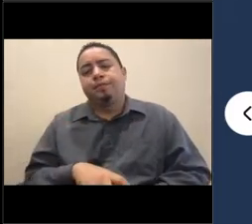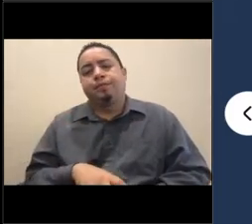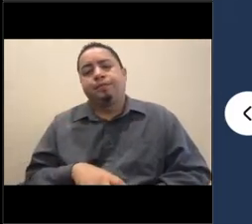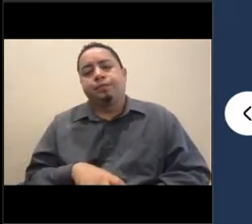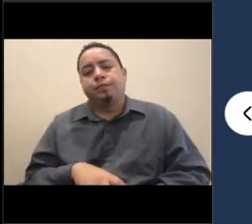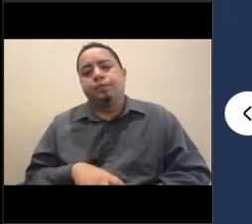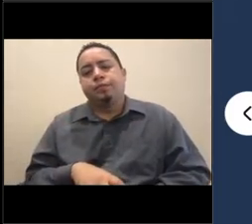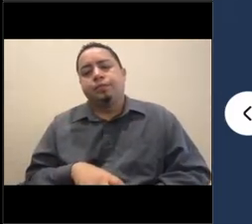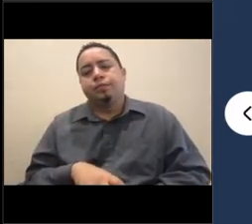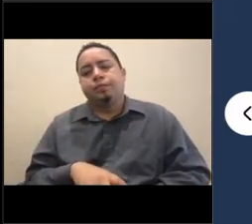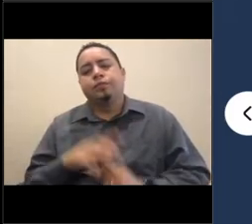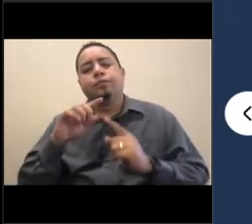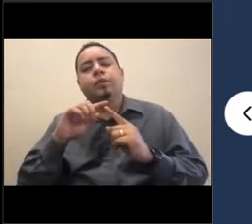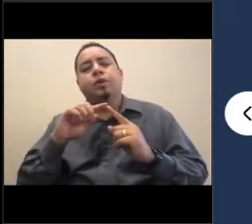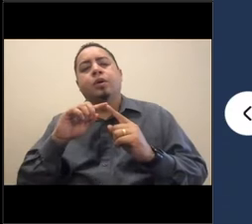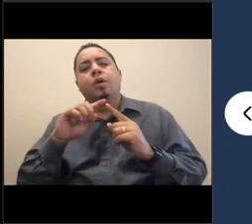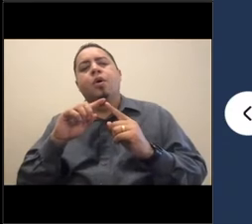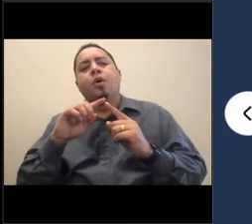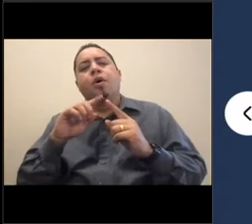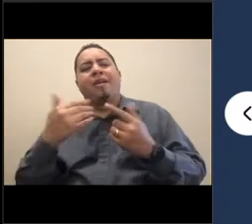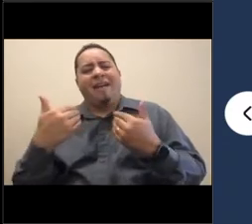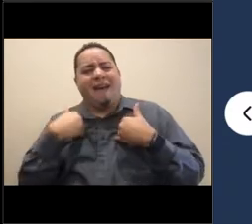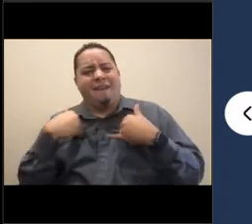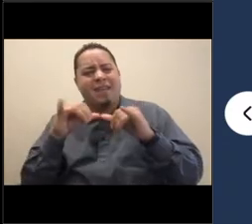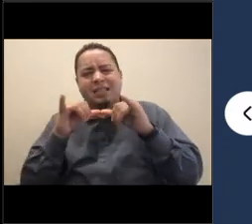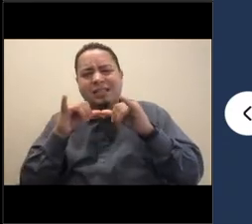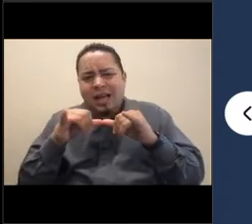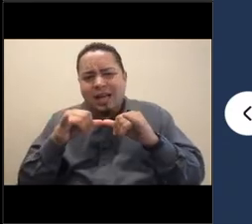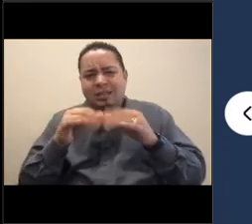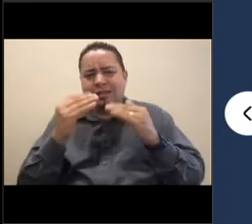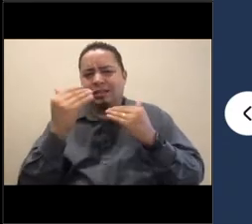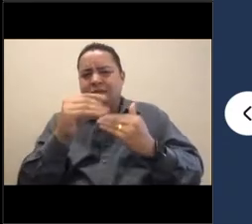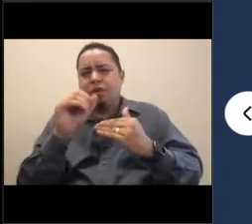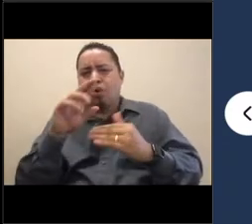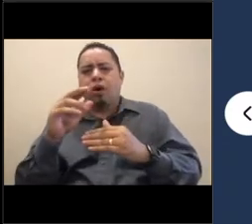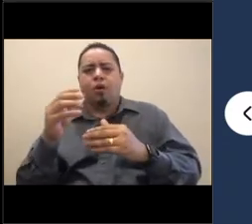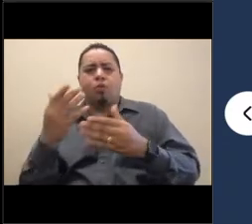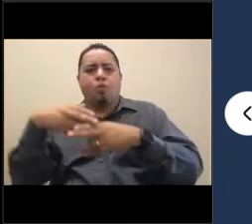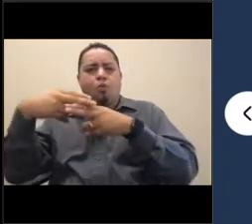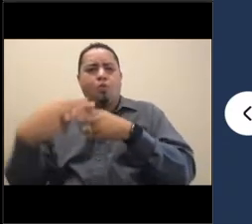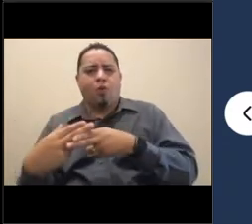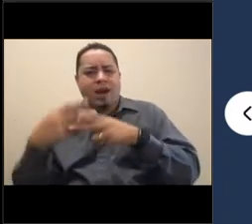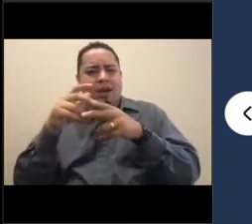When you're catching them, is it a size limit or weight limit? Great question.